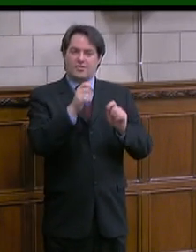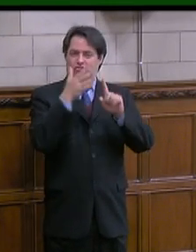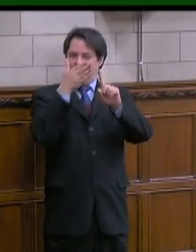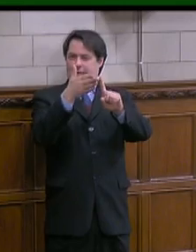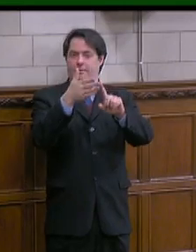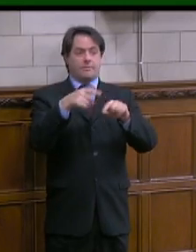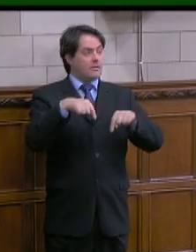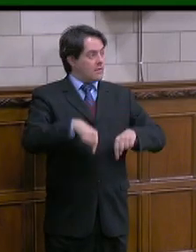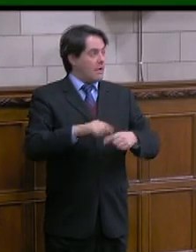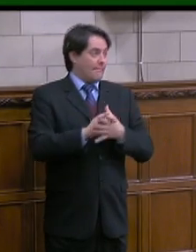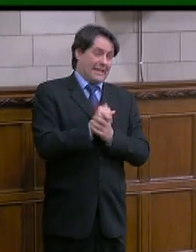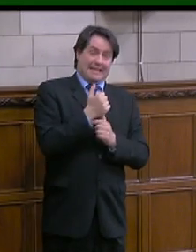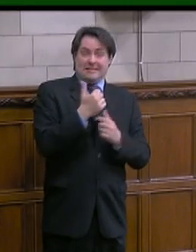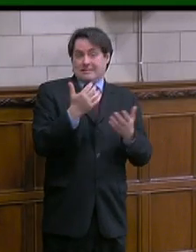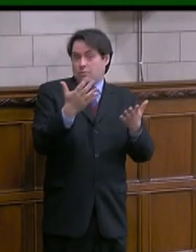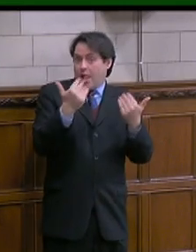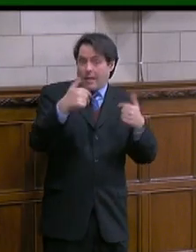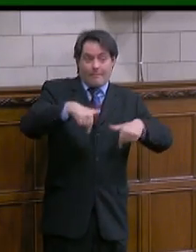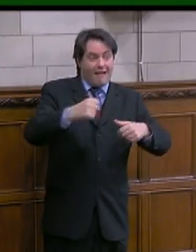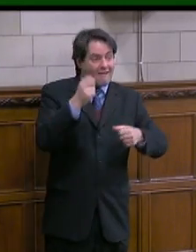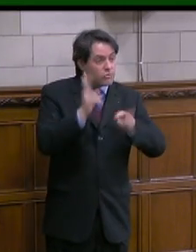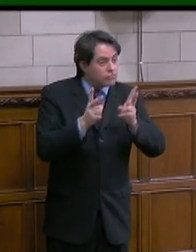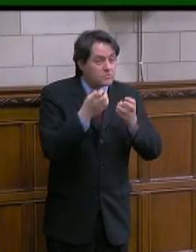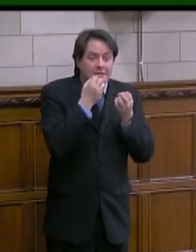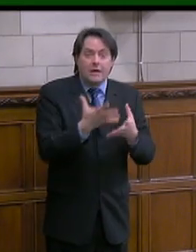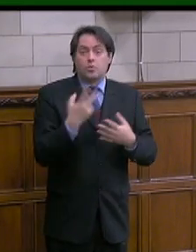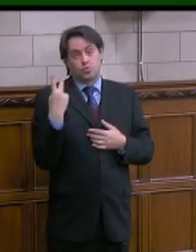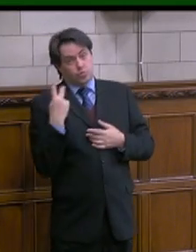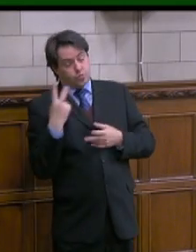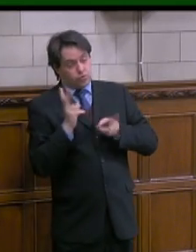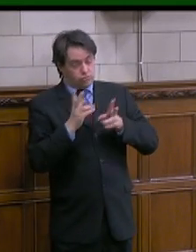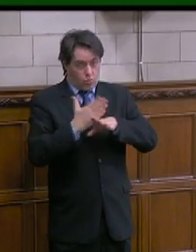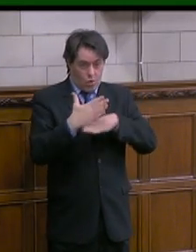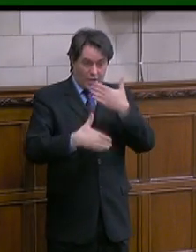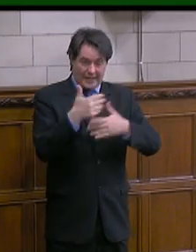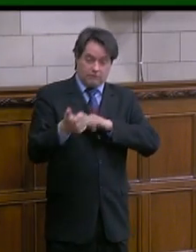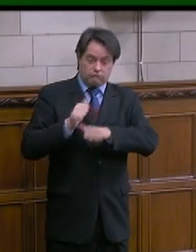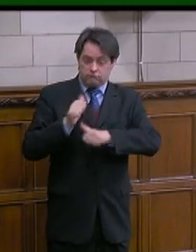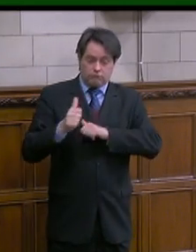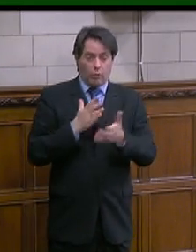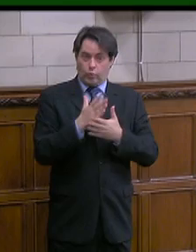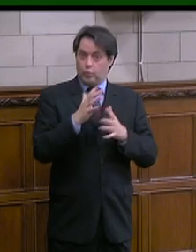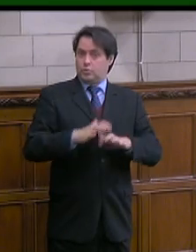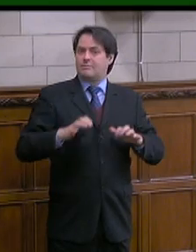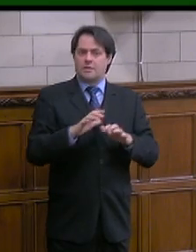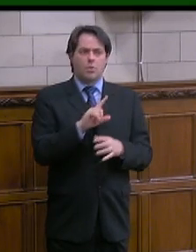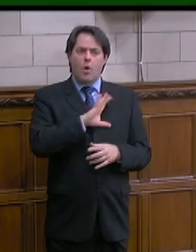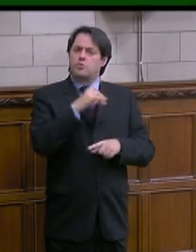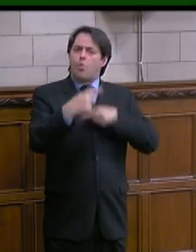While I really welcome us having had two interpreters throughout this debate, why not have interpreters for all debates?